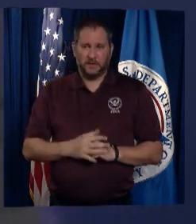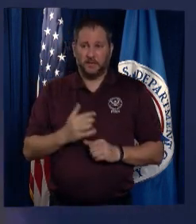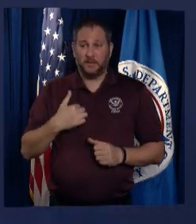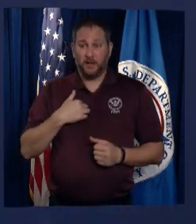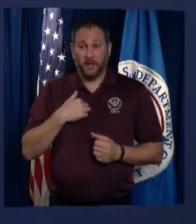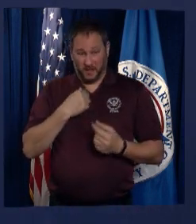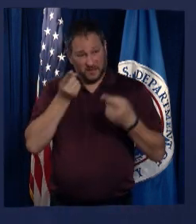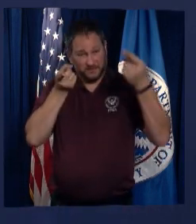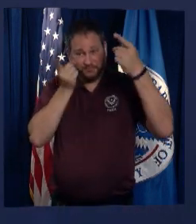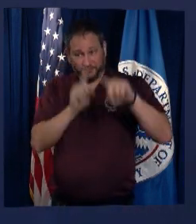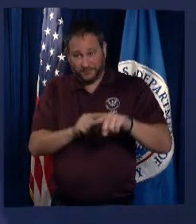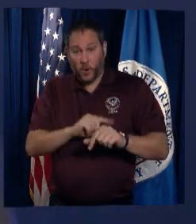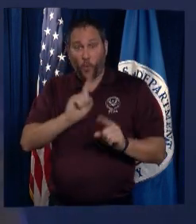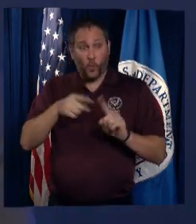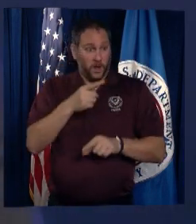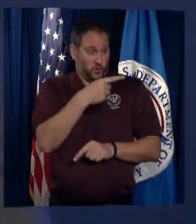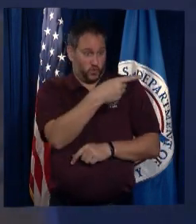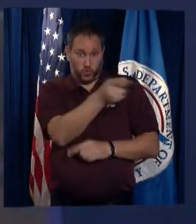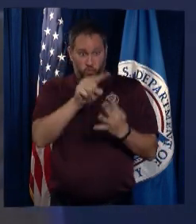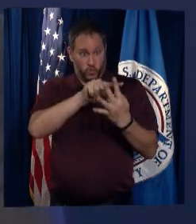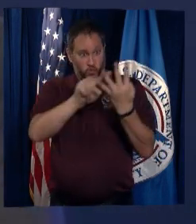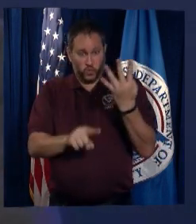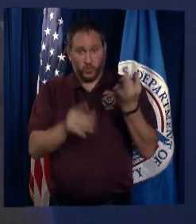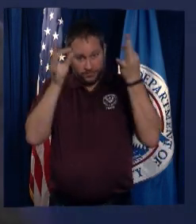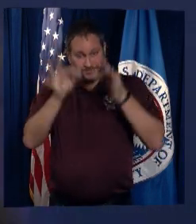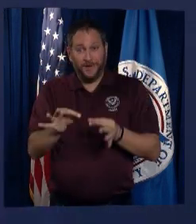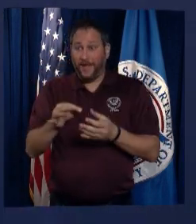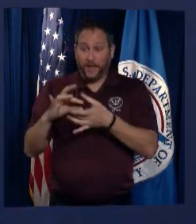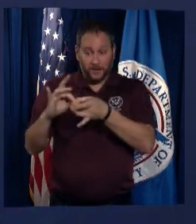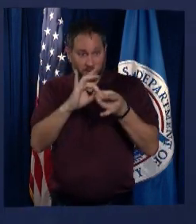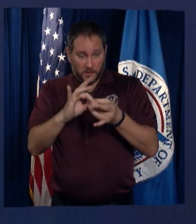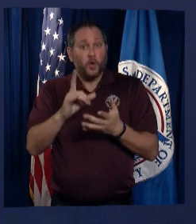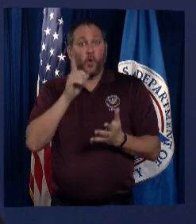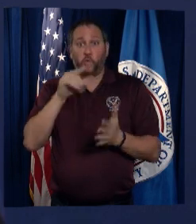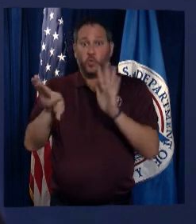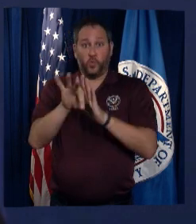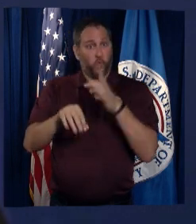do the same." What you ask of us is impossible for the same reason it's